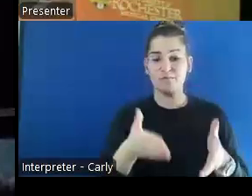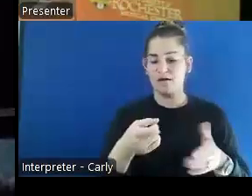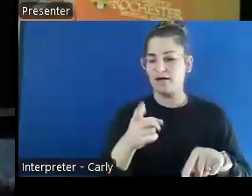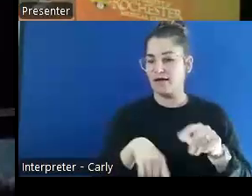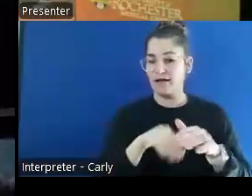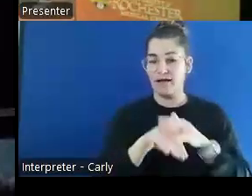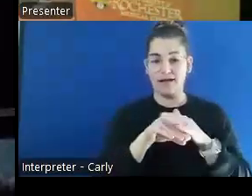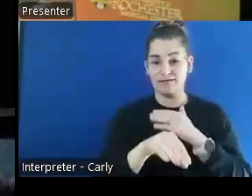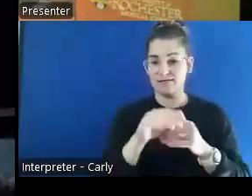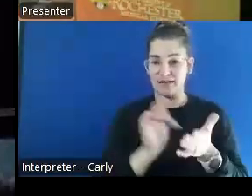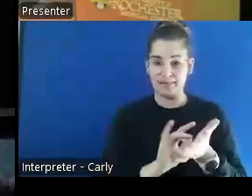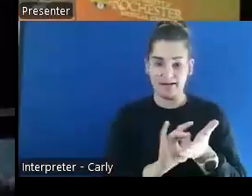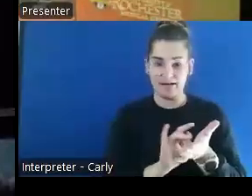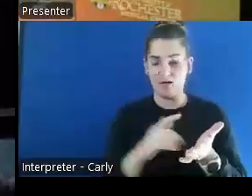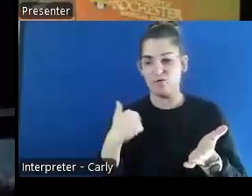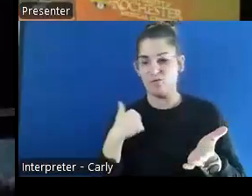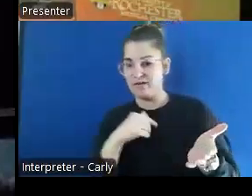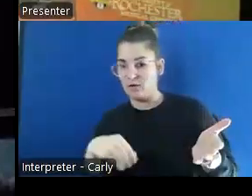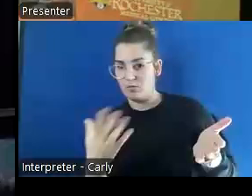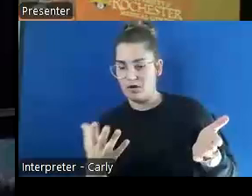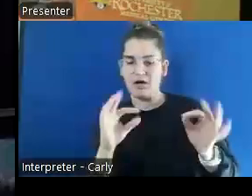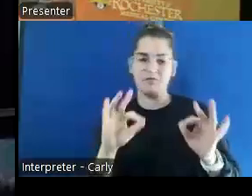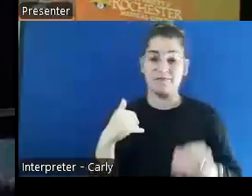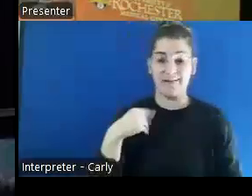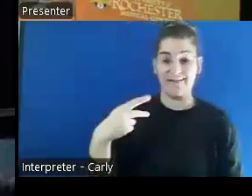that is not a medication that we prescribe we have an on-site Pharmacy and the pharmacists that we